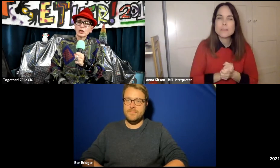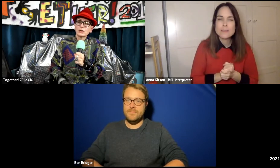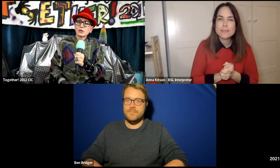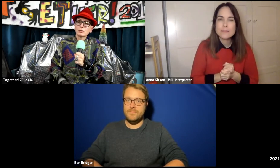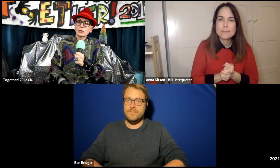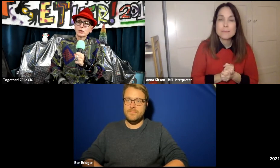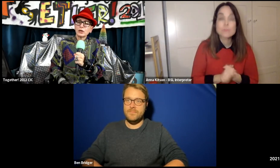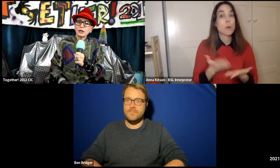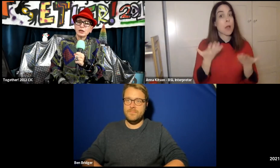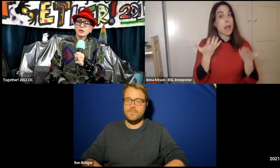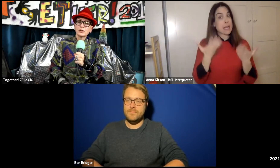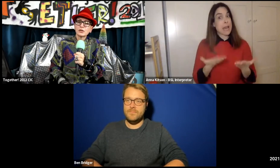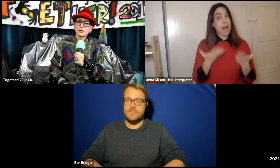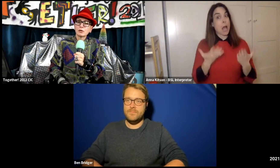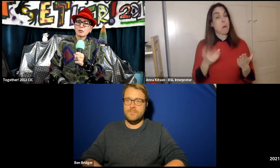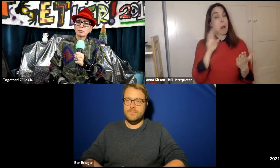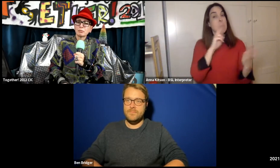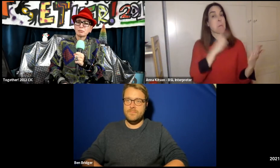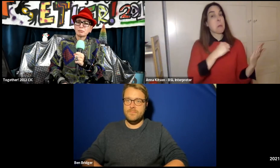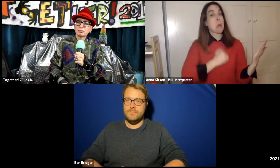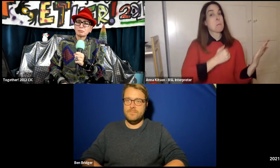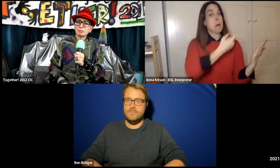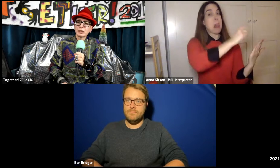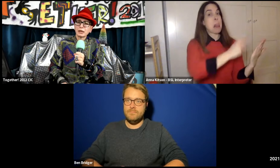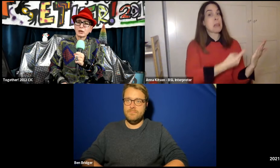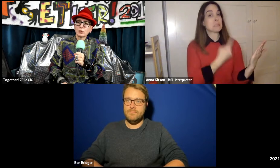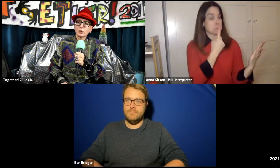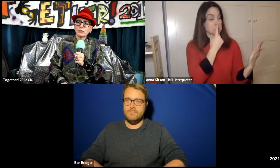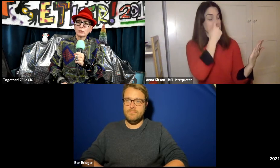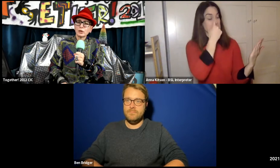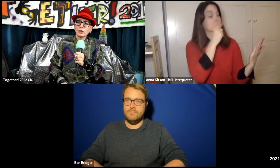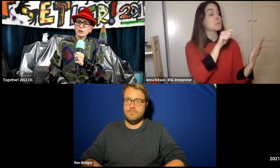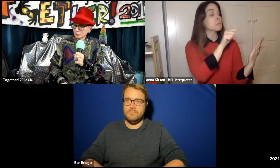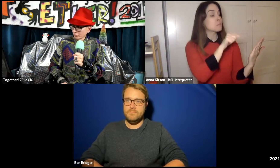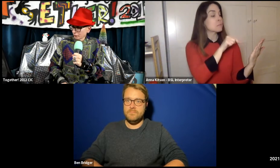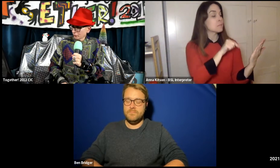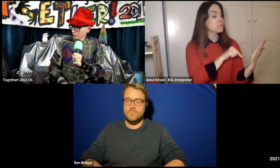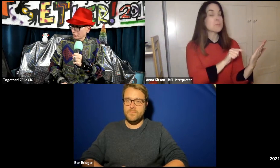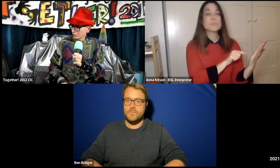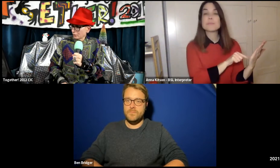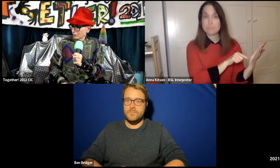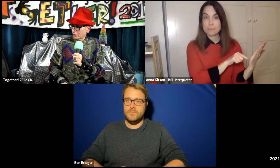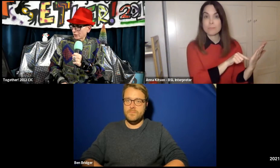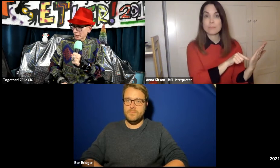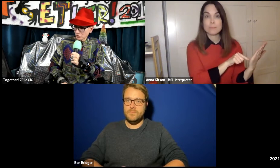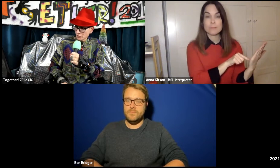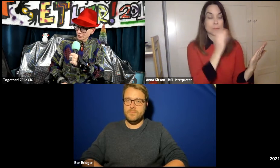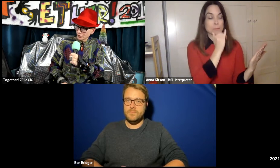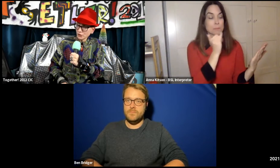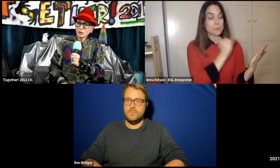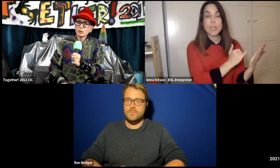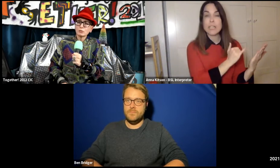my list with me. I think it would be